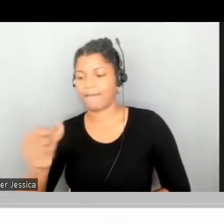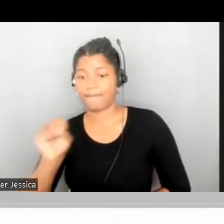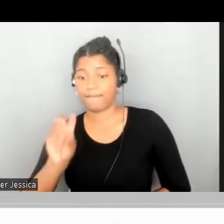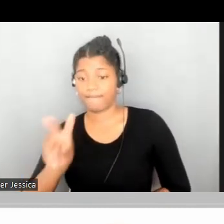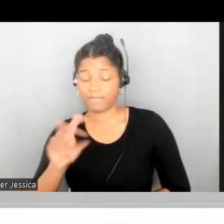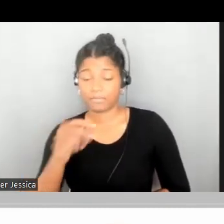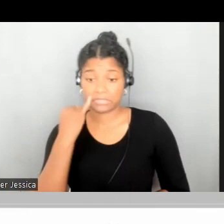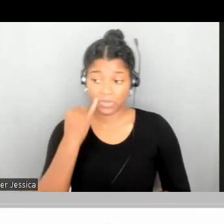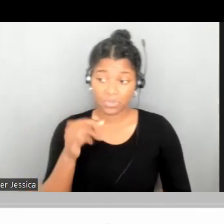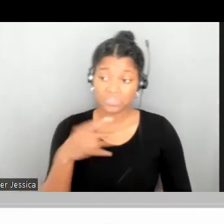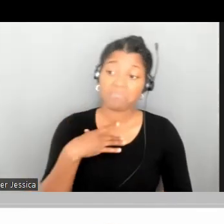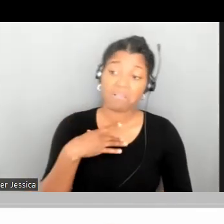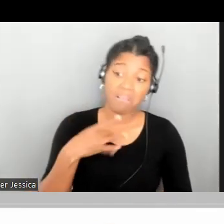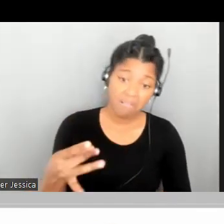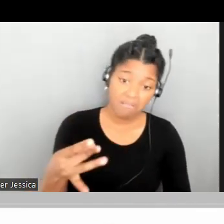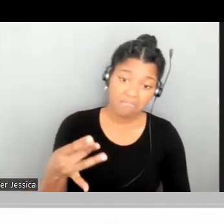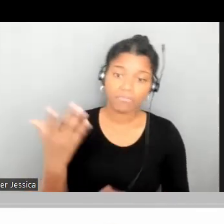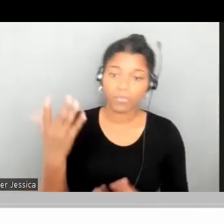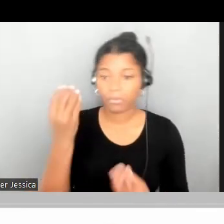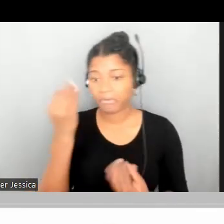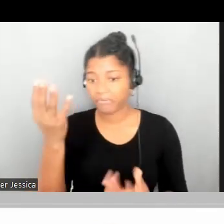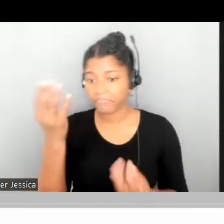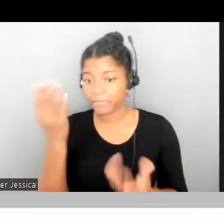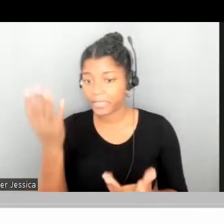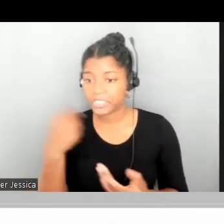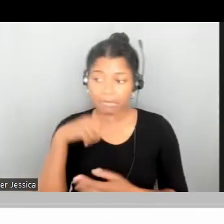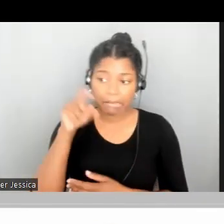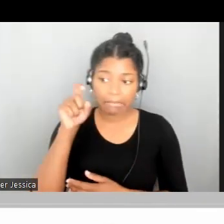there is information that you are seeking, we are here to help you.